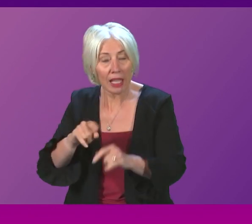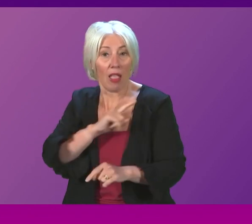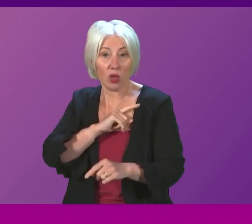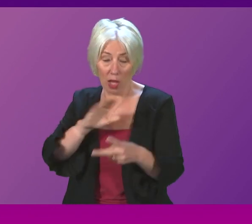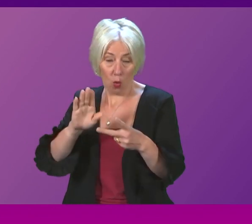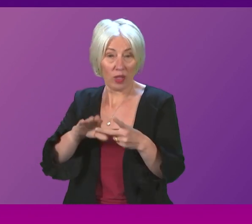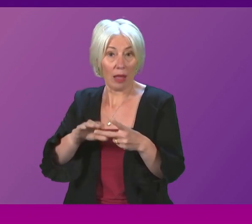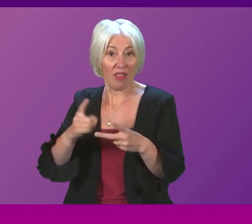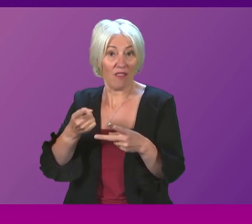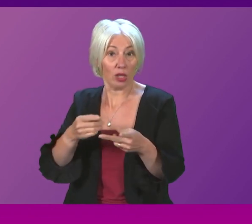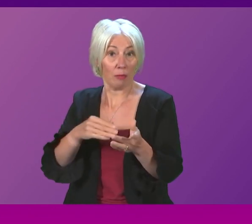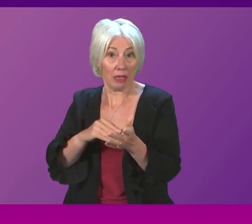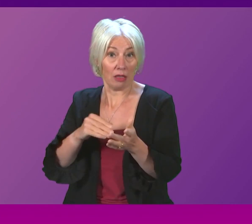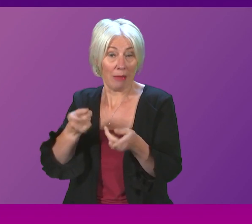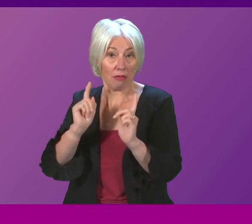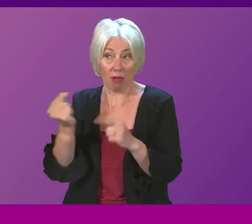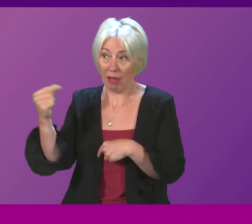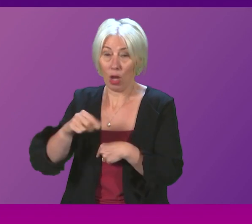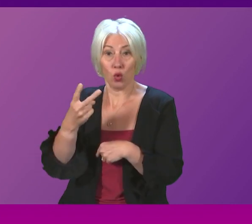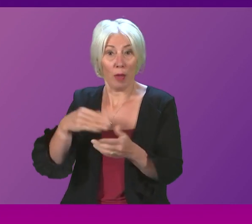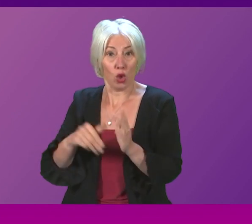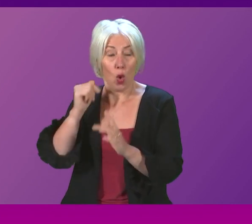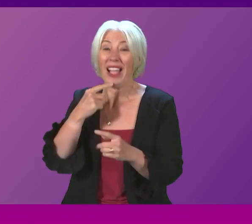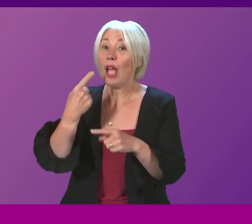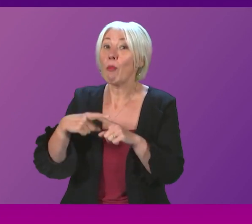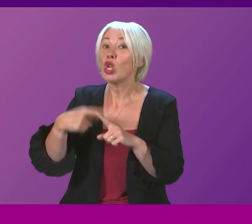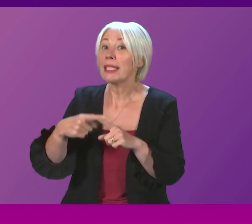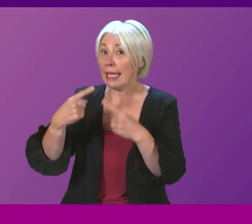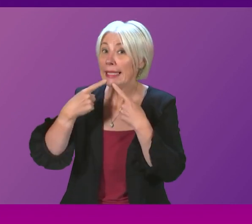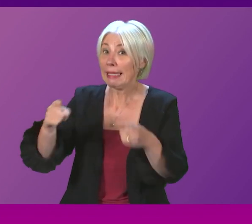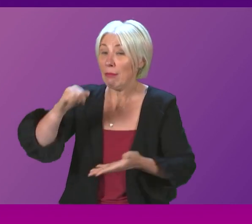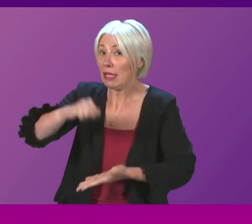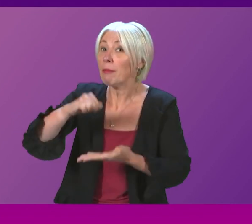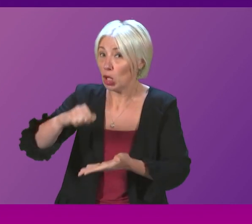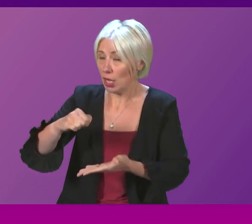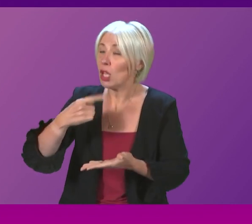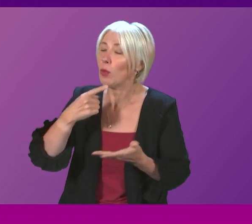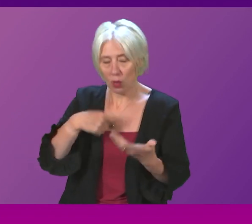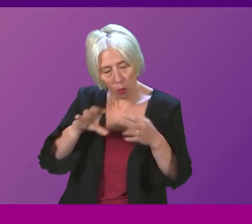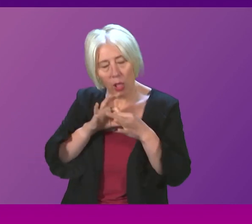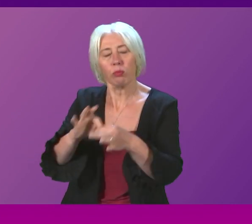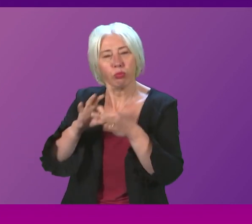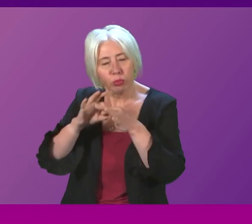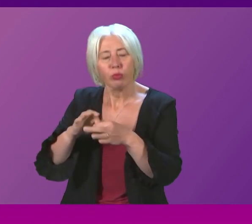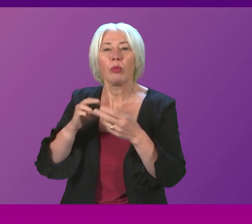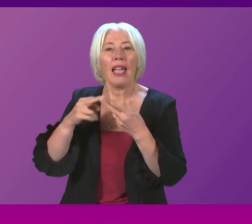set out the emergency budget review in the chamber two months ago, we said that we would work constructively with the Government if it opened the books.